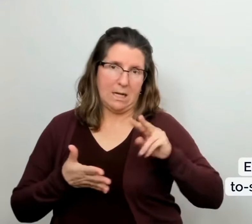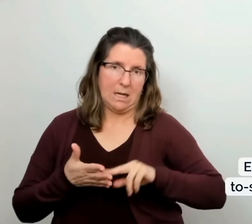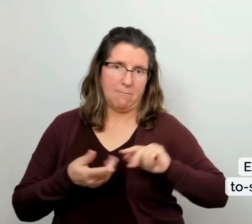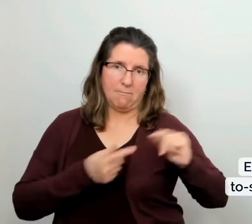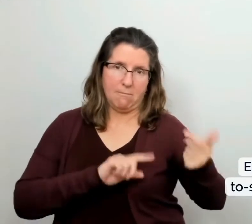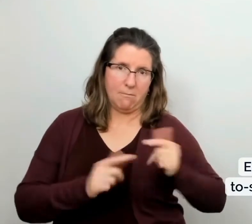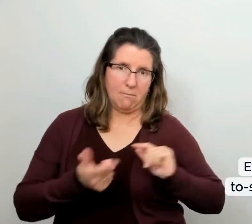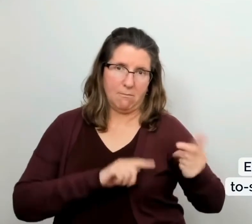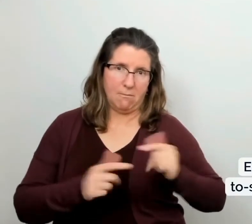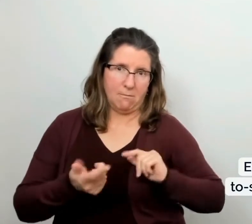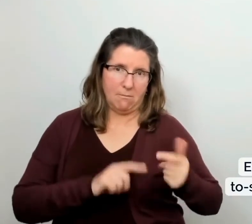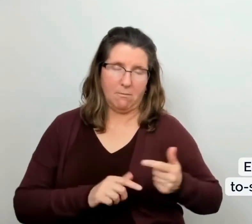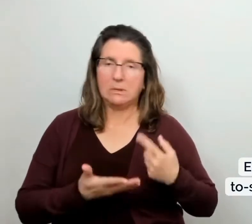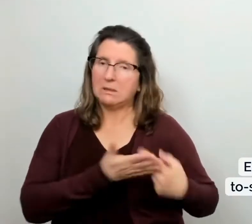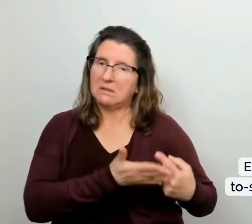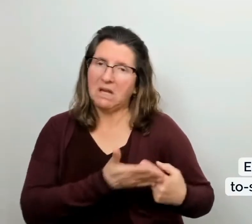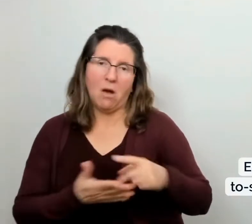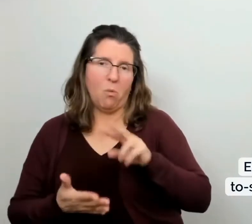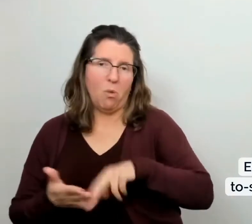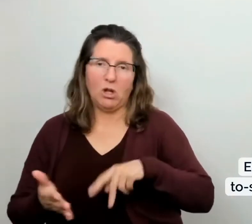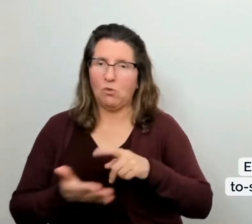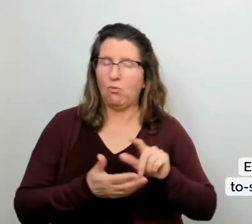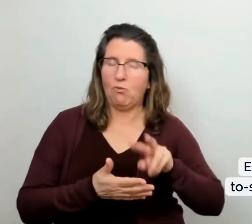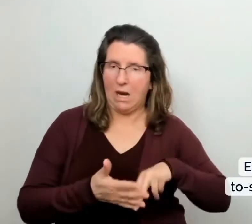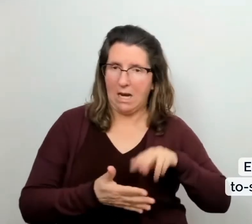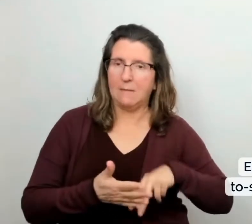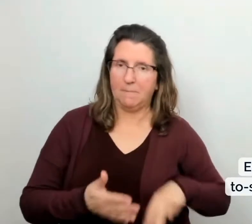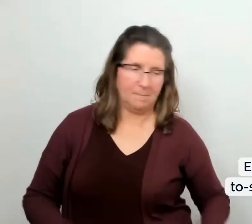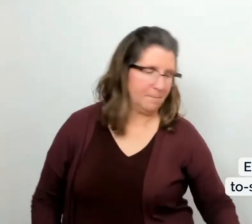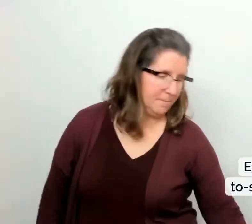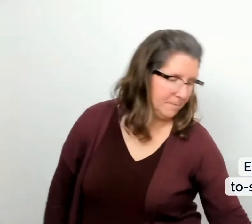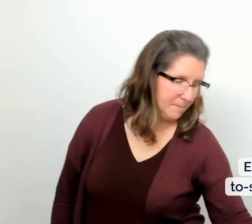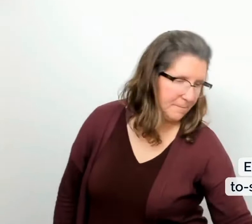Where each student takes a turn reading, and they can discuss the content.